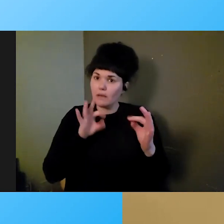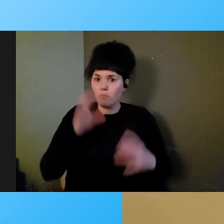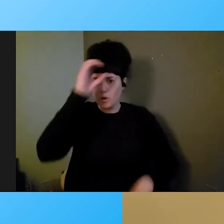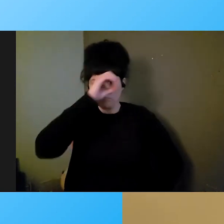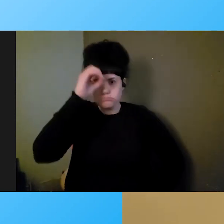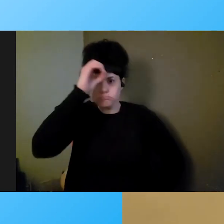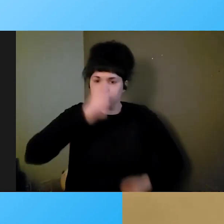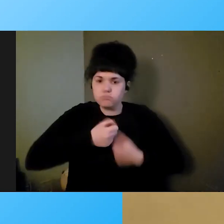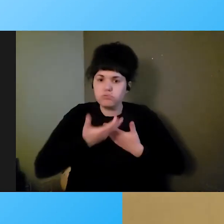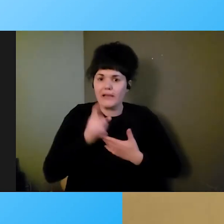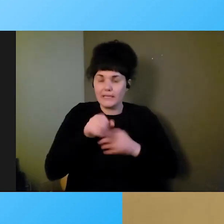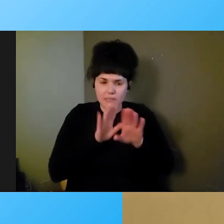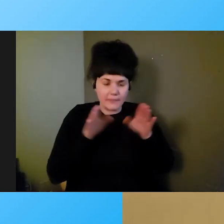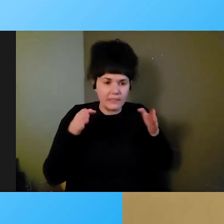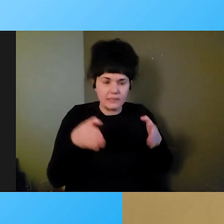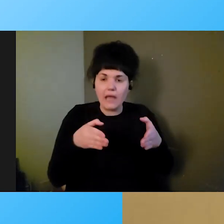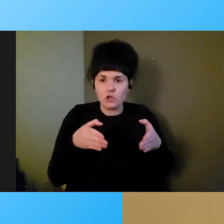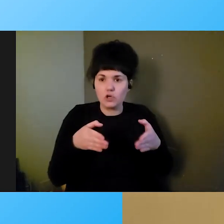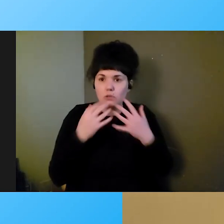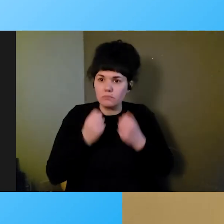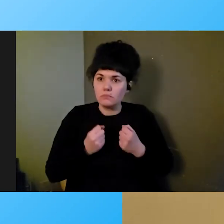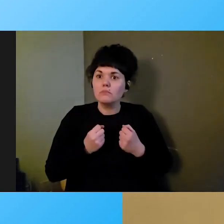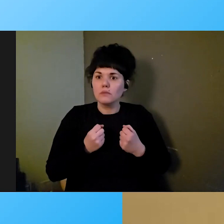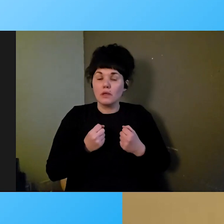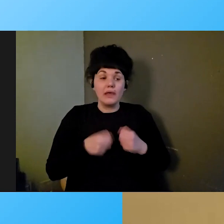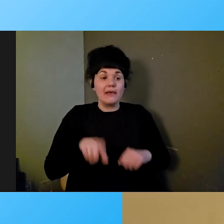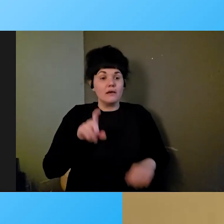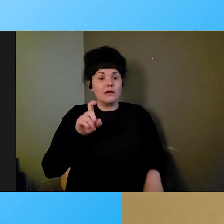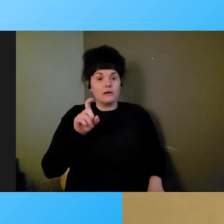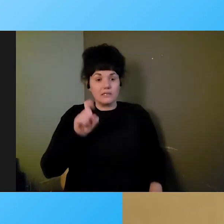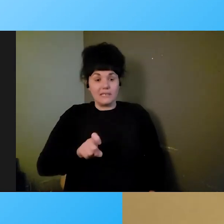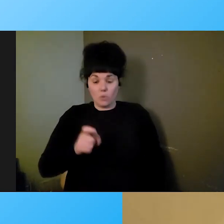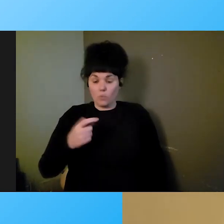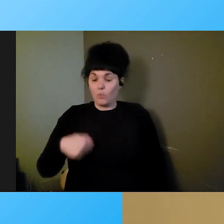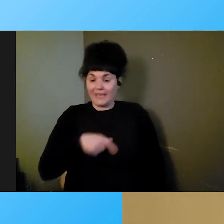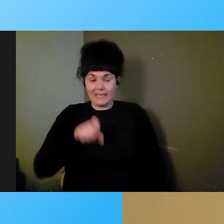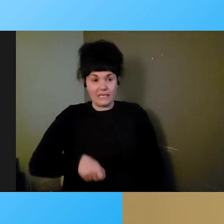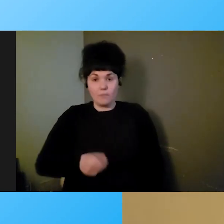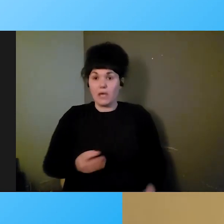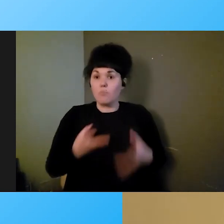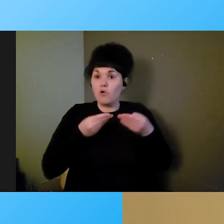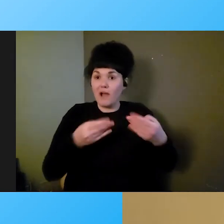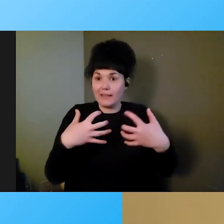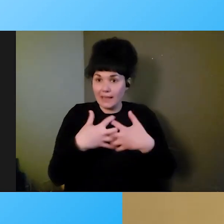centered. We need to be provided with the accommodations that we need in order to fully